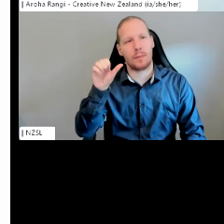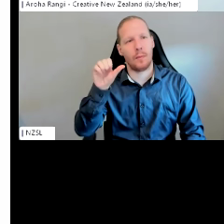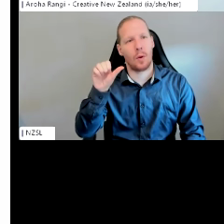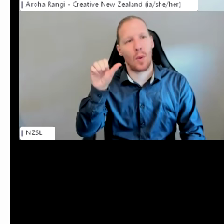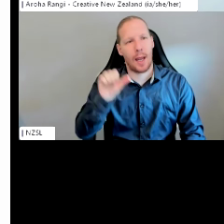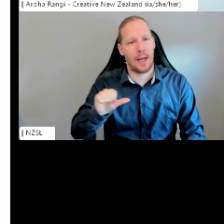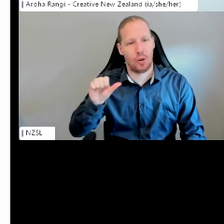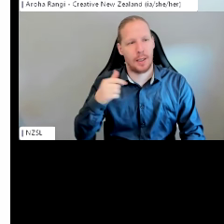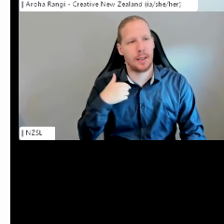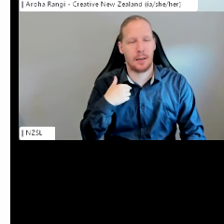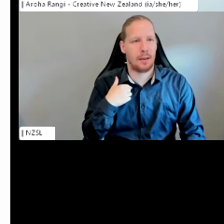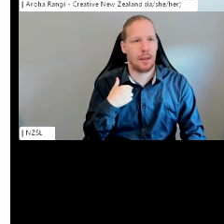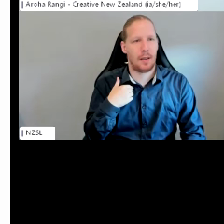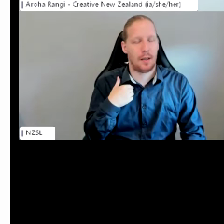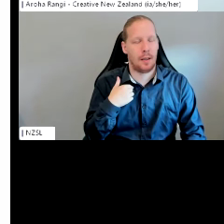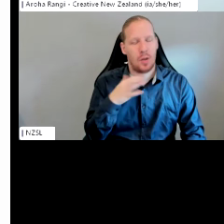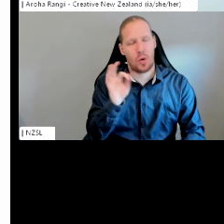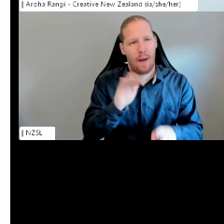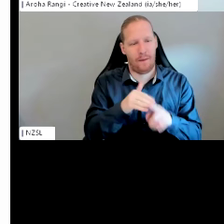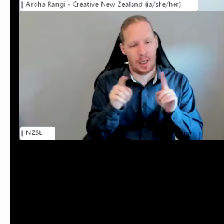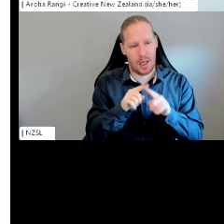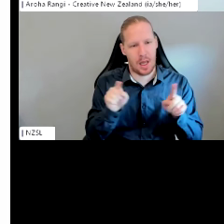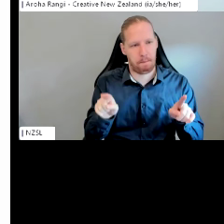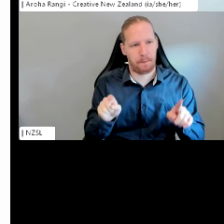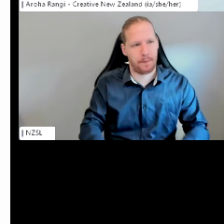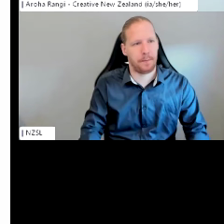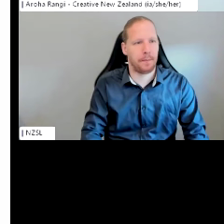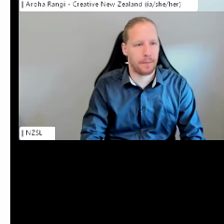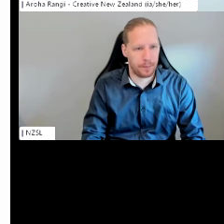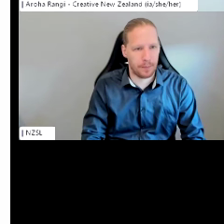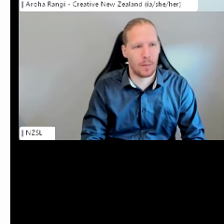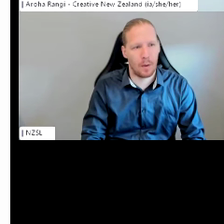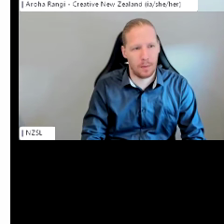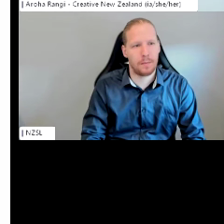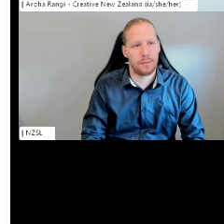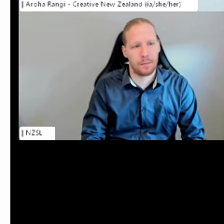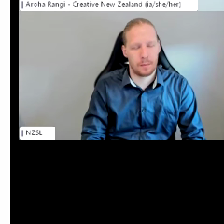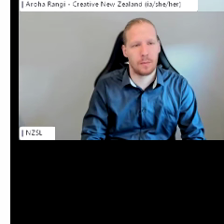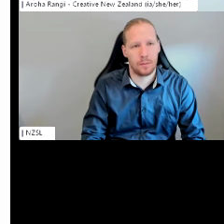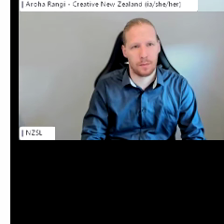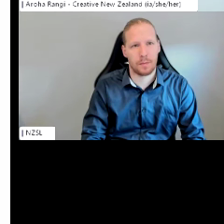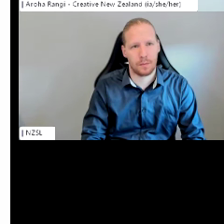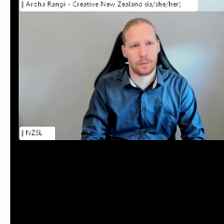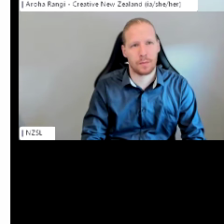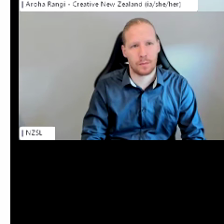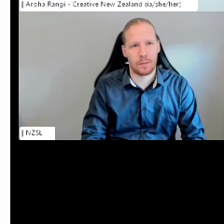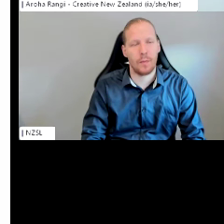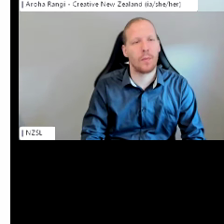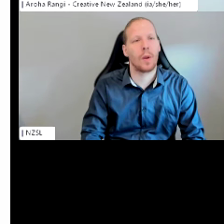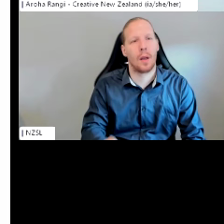average to say those things. Um so if we move on to the things that keep us alive, so membership